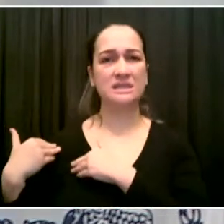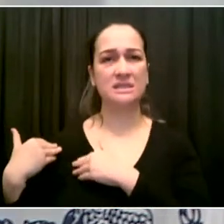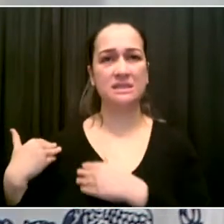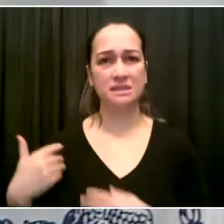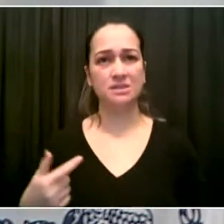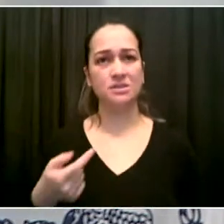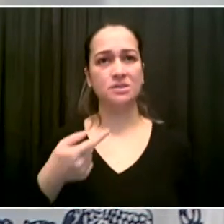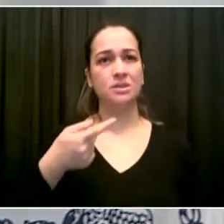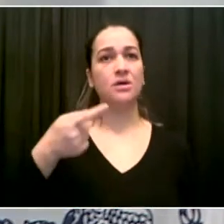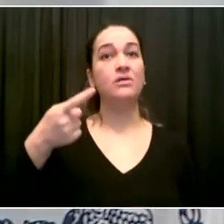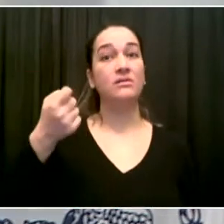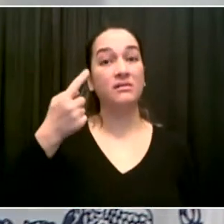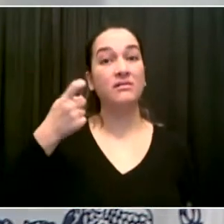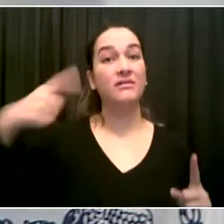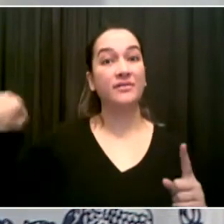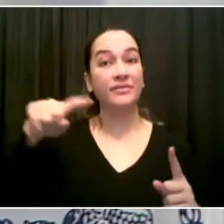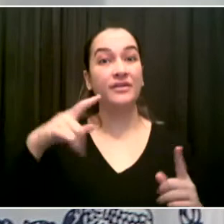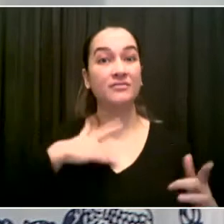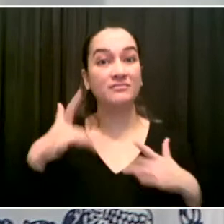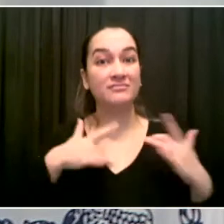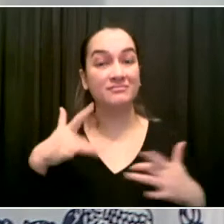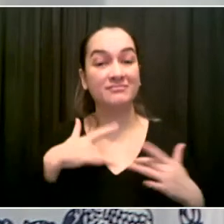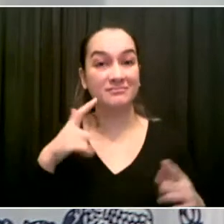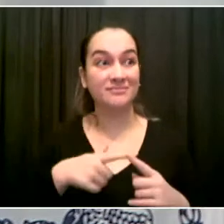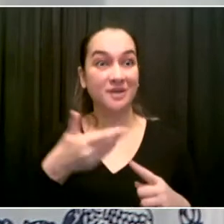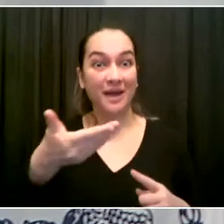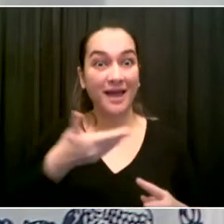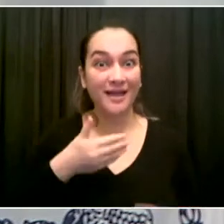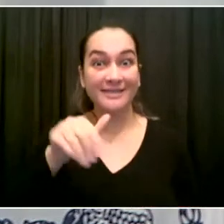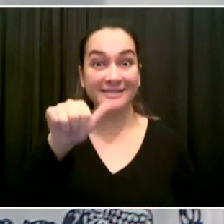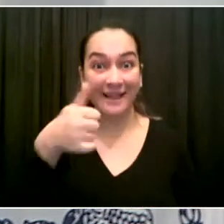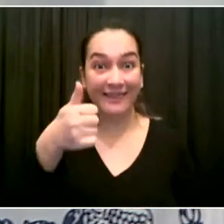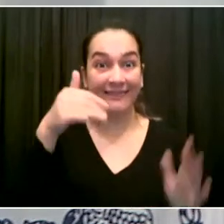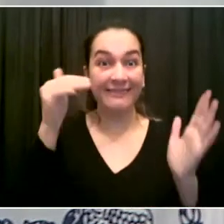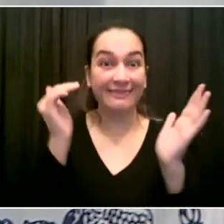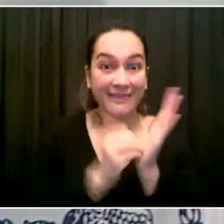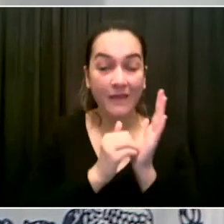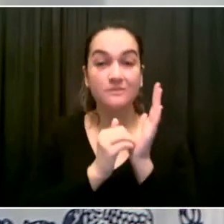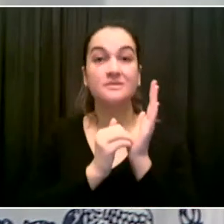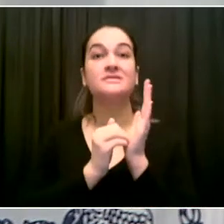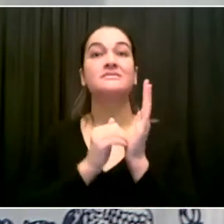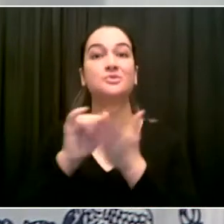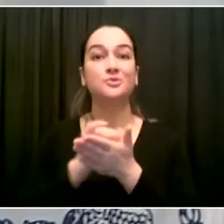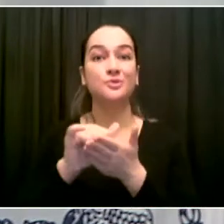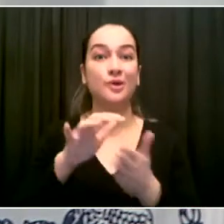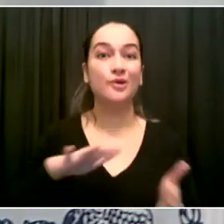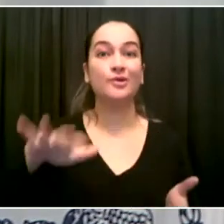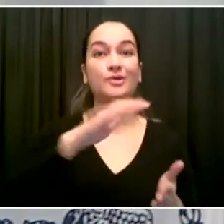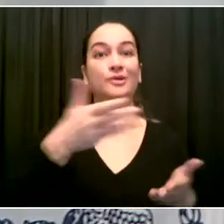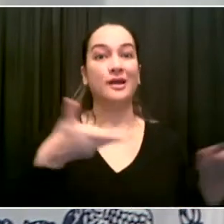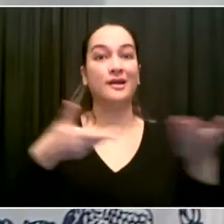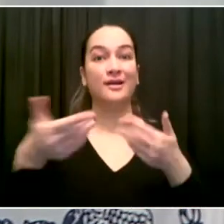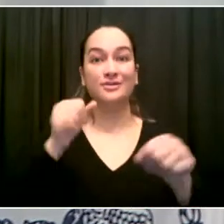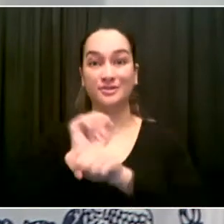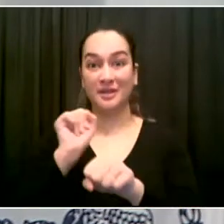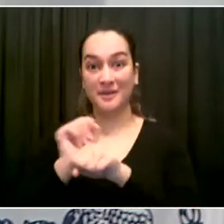PART OF OUR COMEBACK. WE ARE LOOKING TO HIHIRE 1 1,00 00 NEW YORKERS THIS